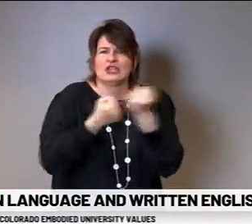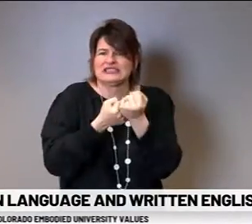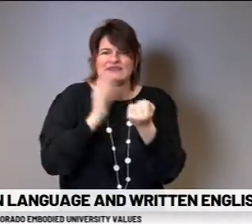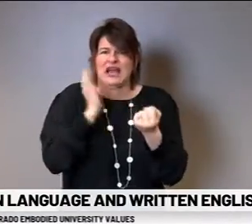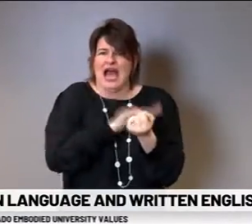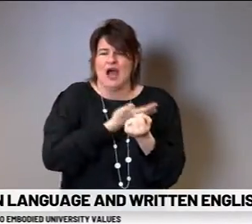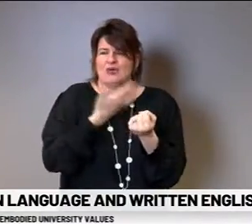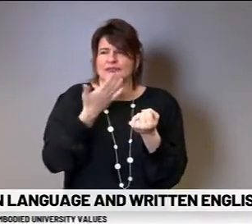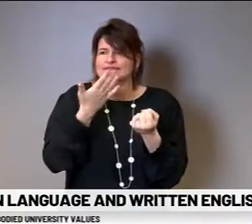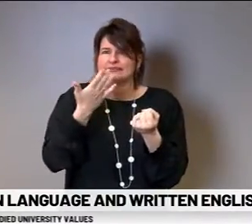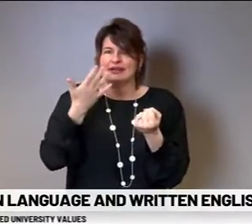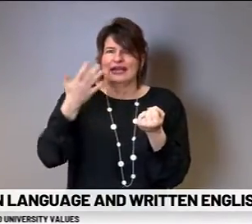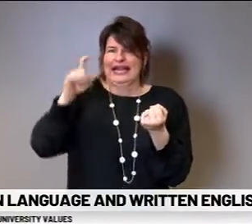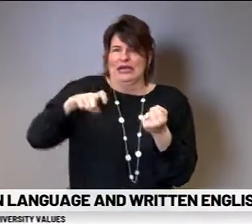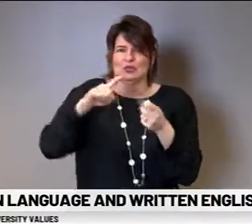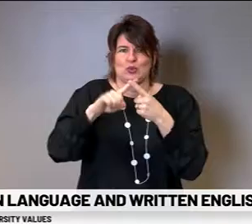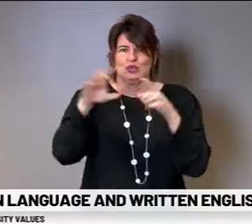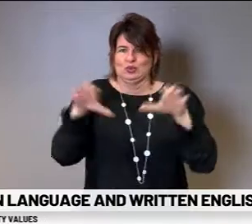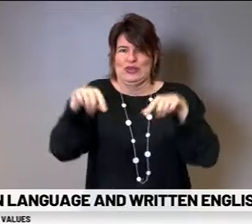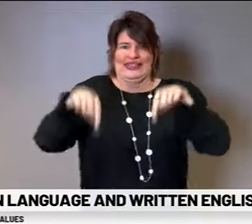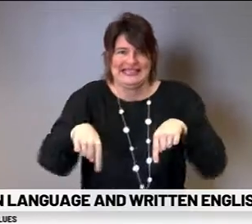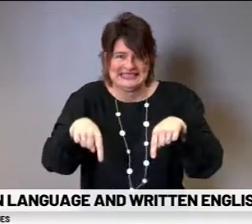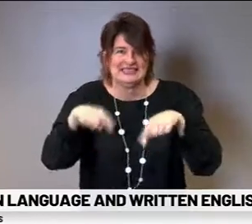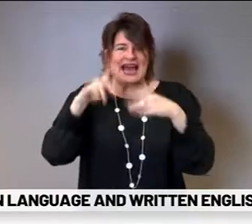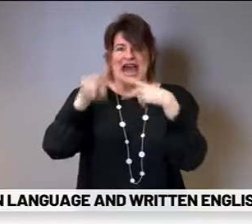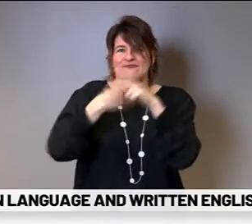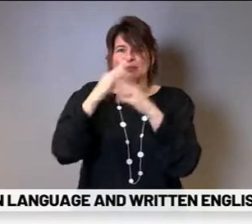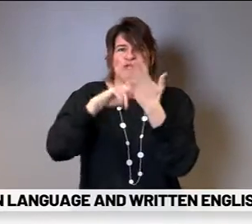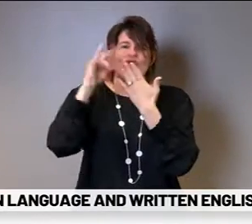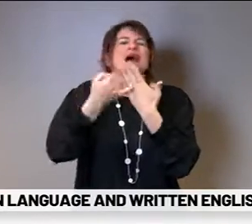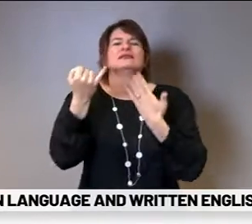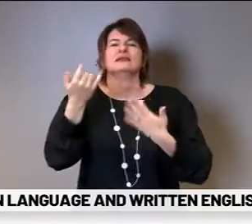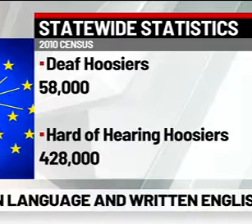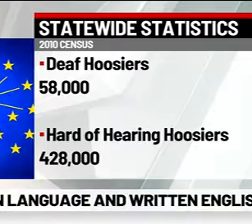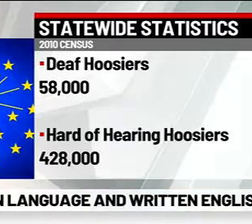They justified our need to really pursue this project.